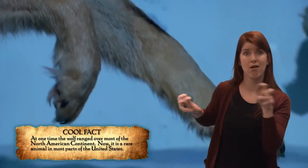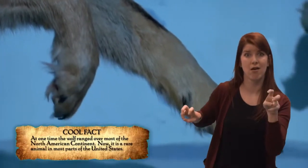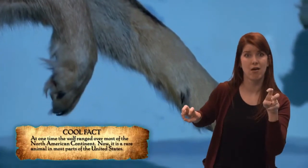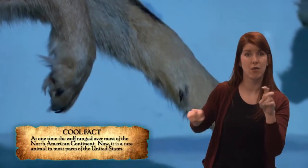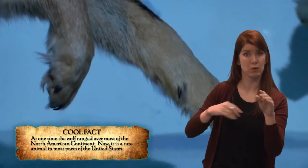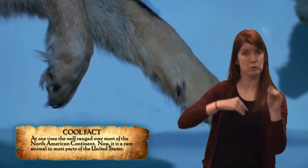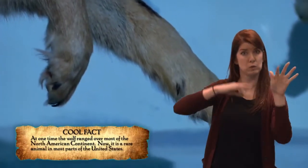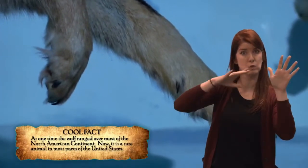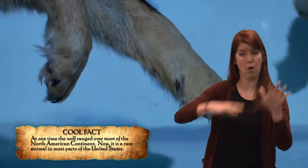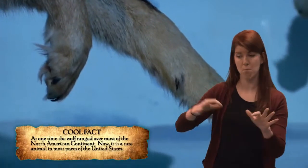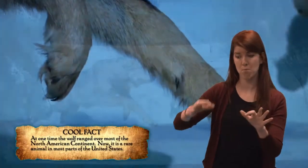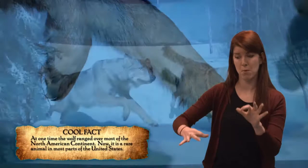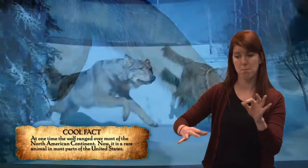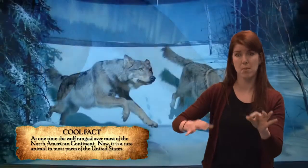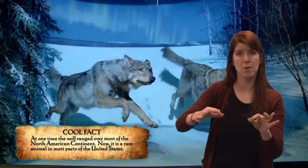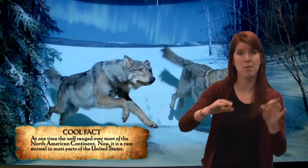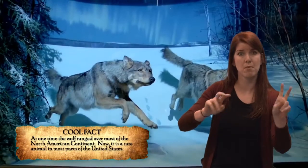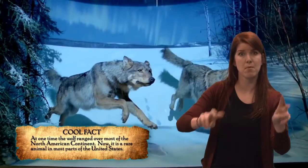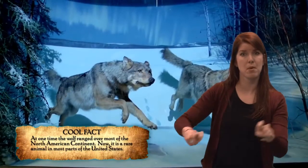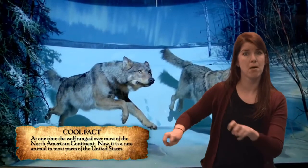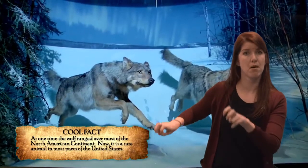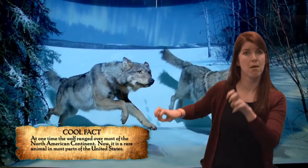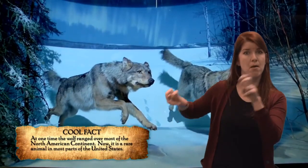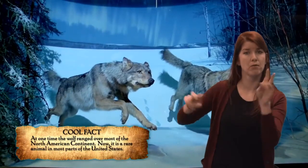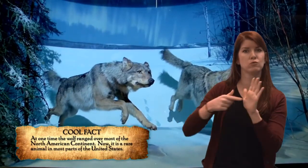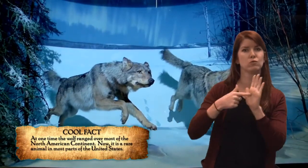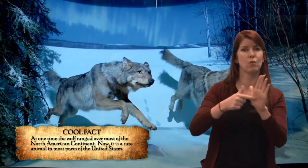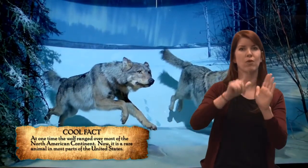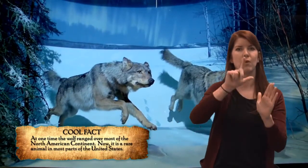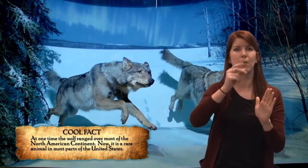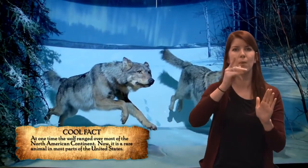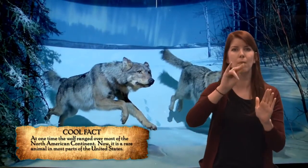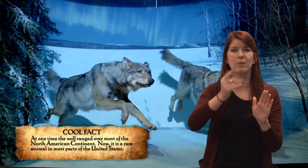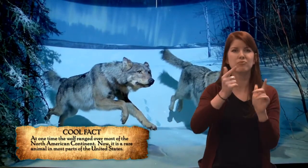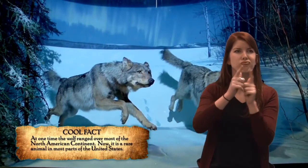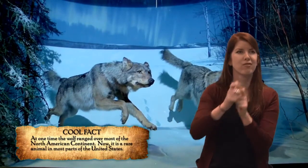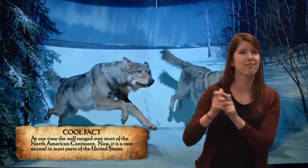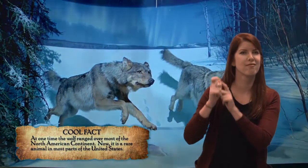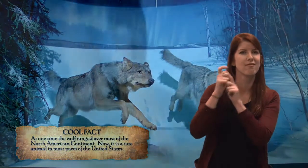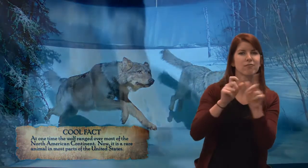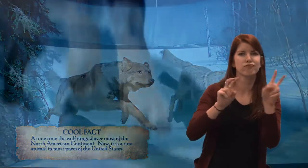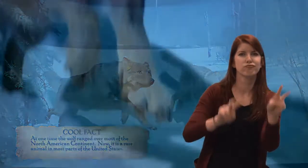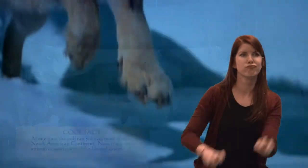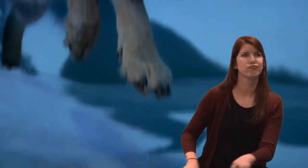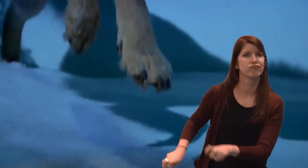in that characteristic loping pattern, they run with a gathered suspension, in other words,